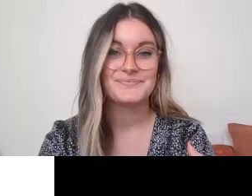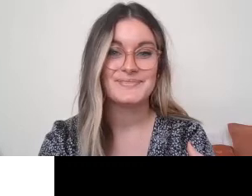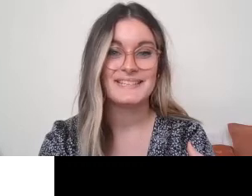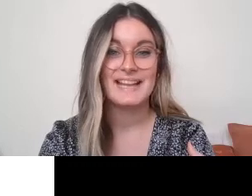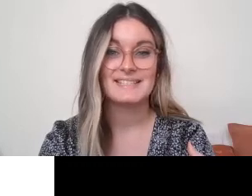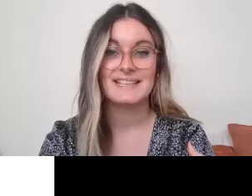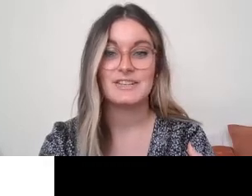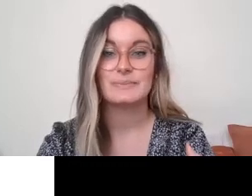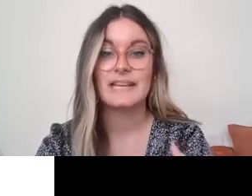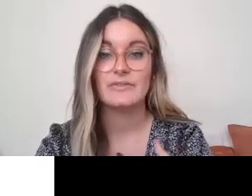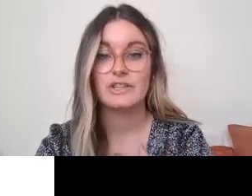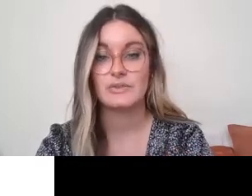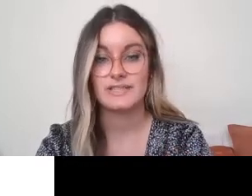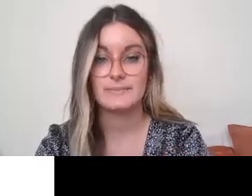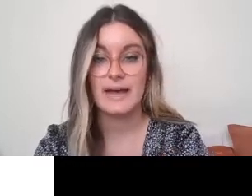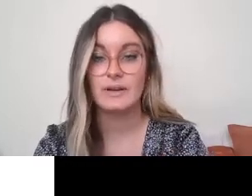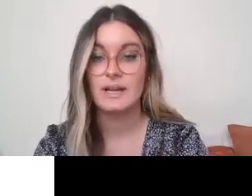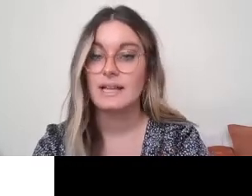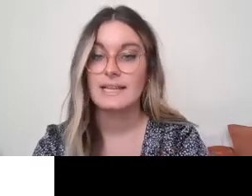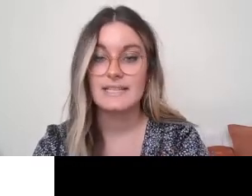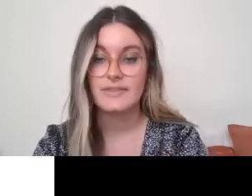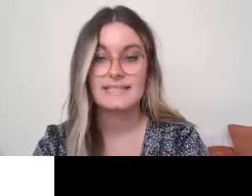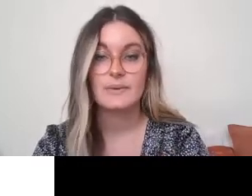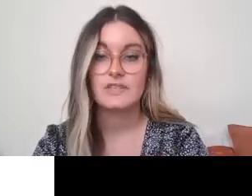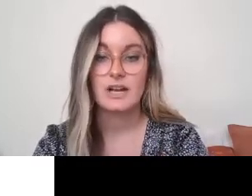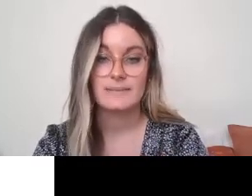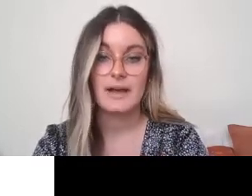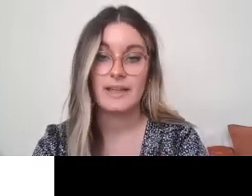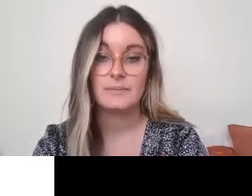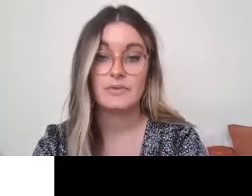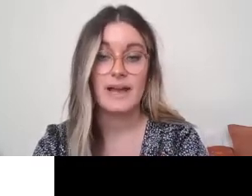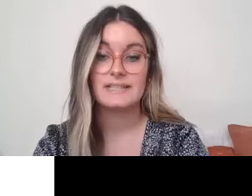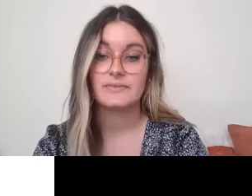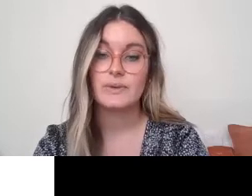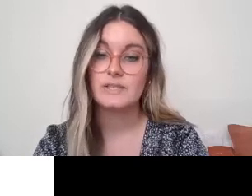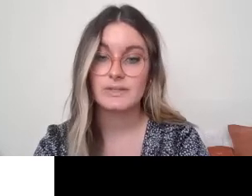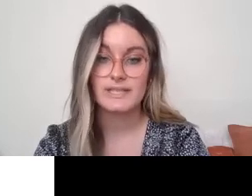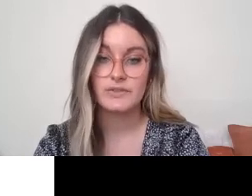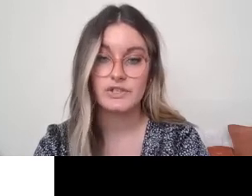Yes, and he has plenty of resources about a lot of different things that we've talked about that can provide different resources for students.